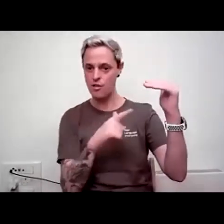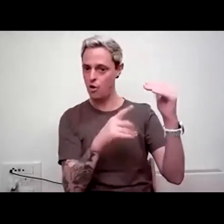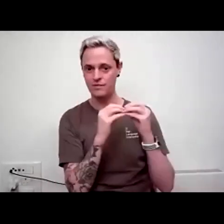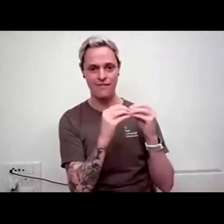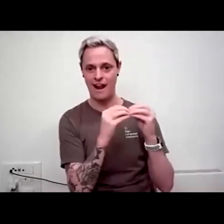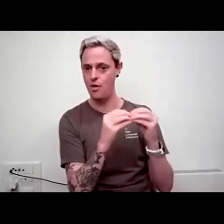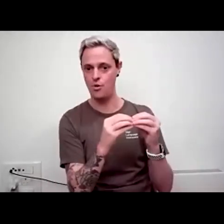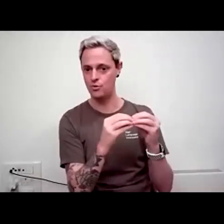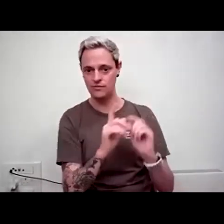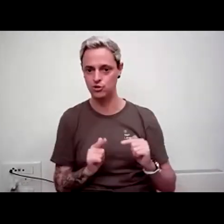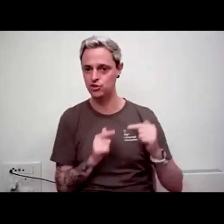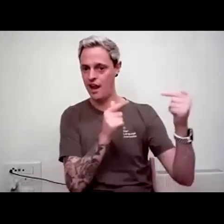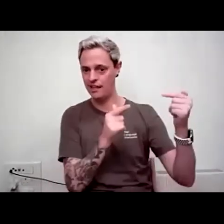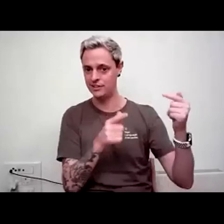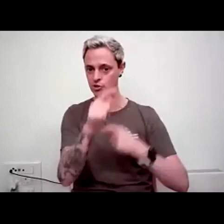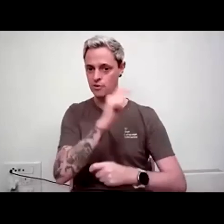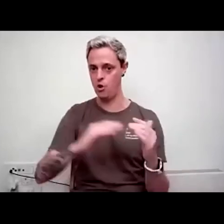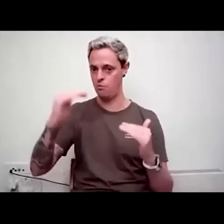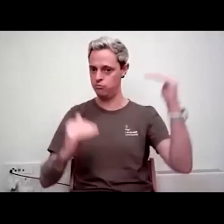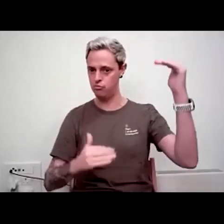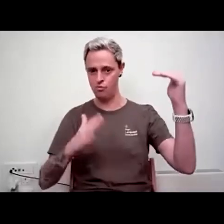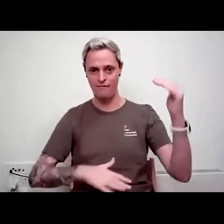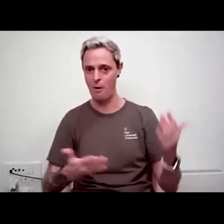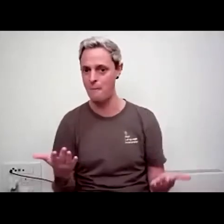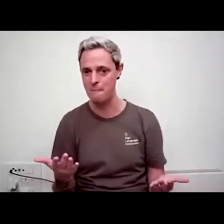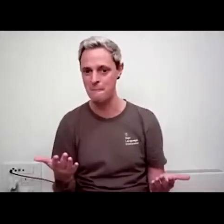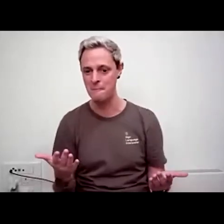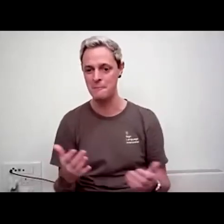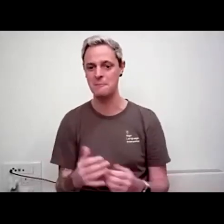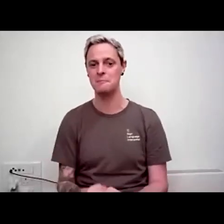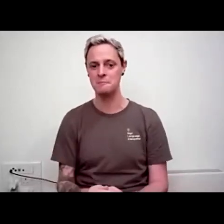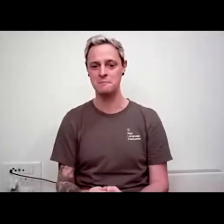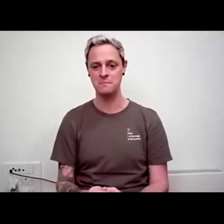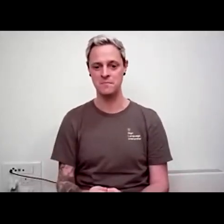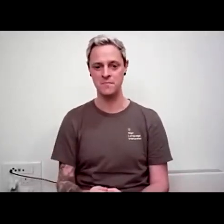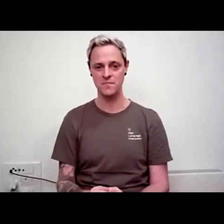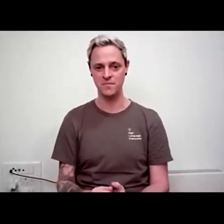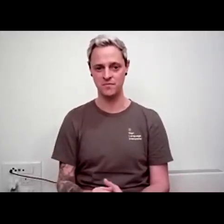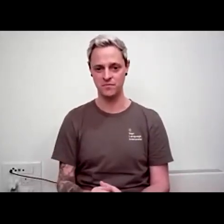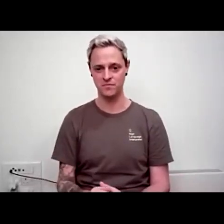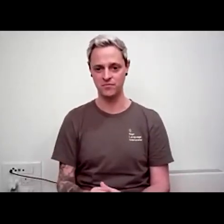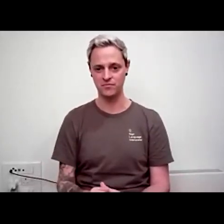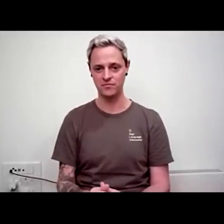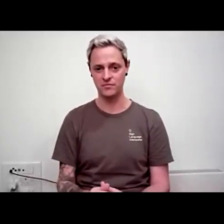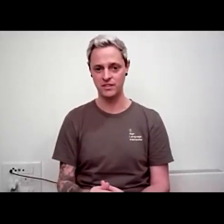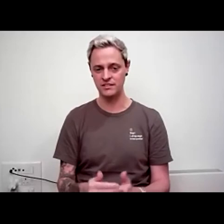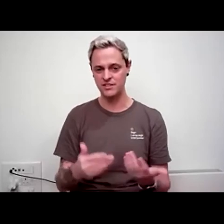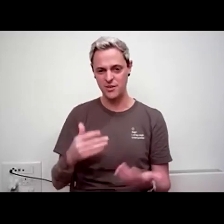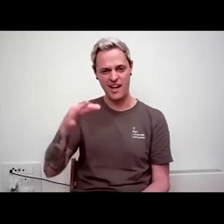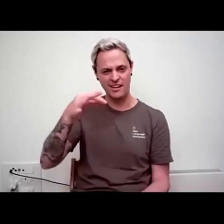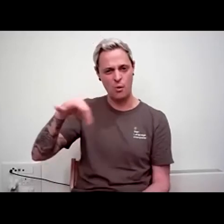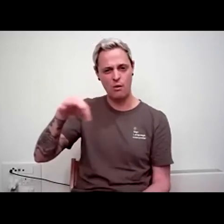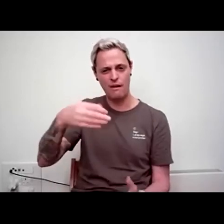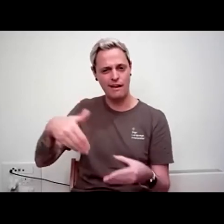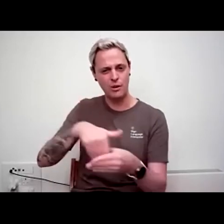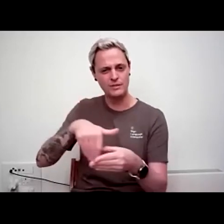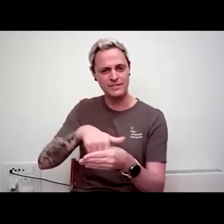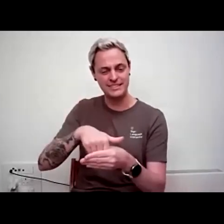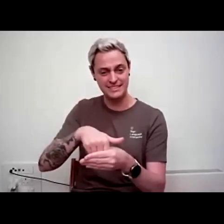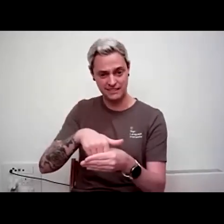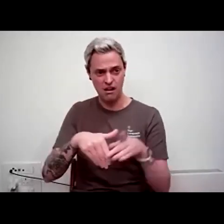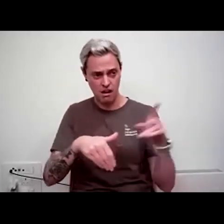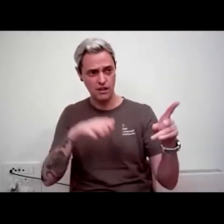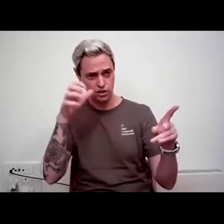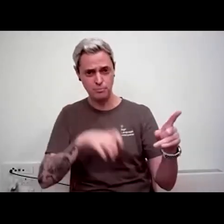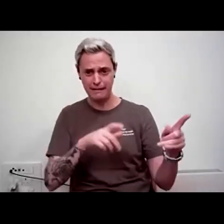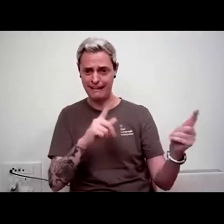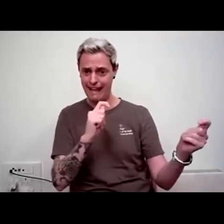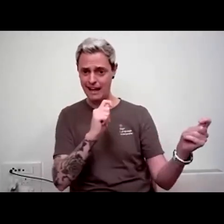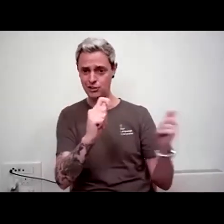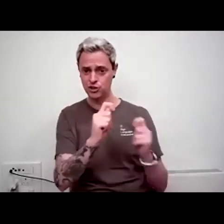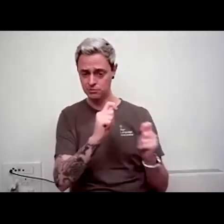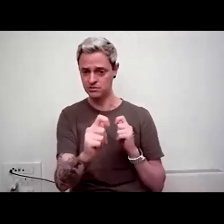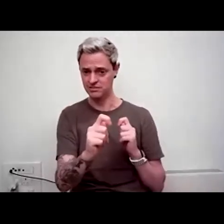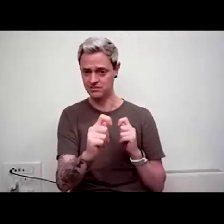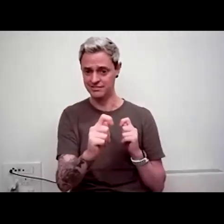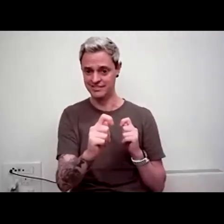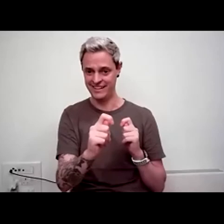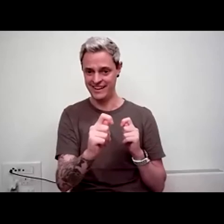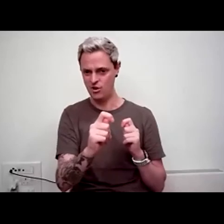that created this inequality and injustice in the first place, mere inclusivity calls for adjustments, not redemptive transformations.